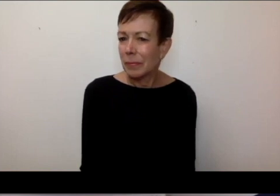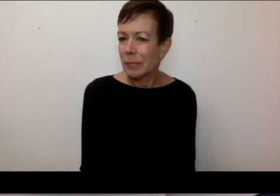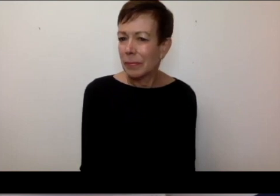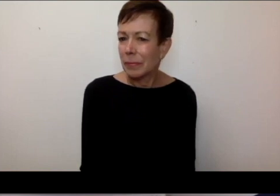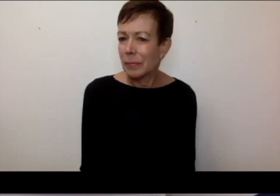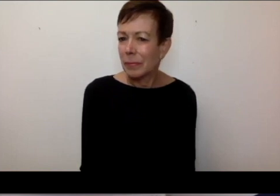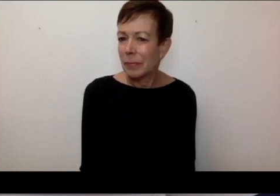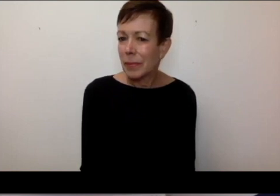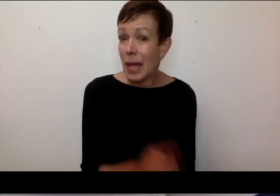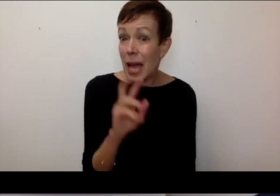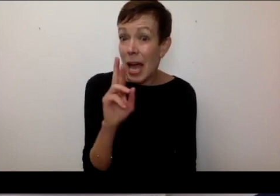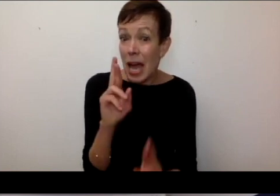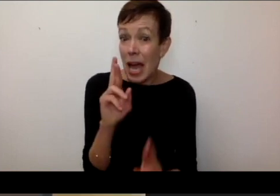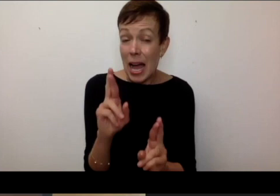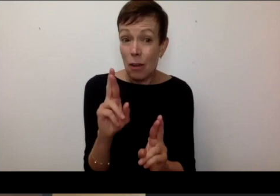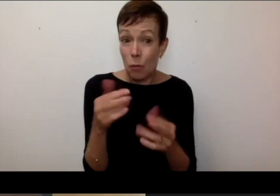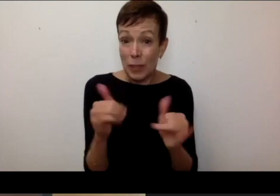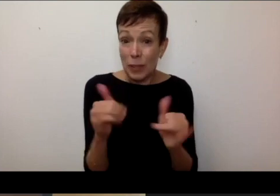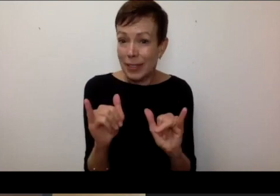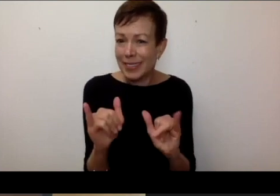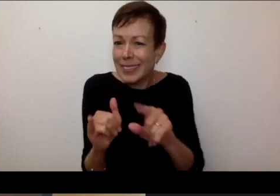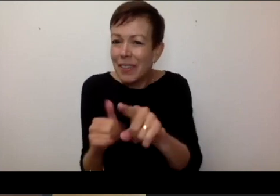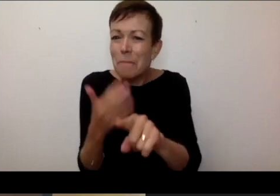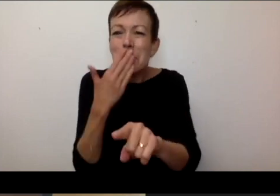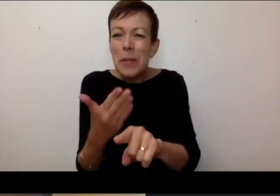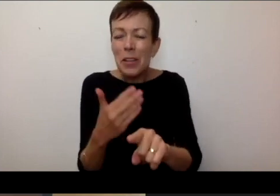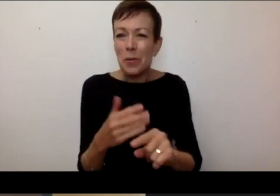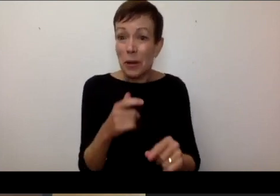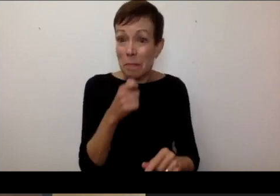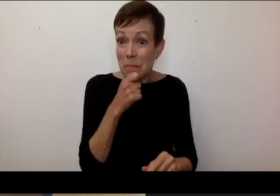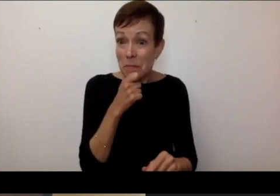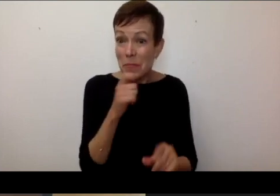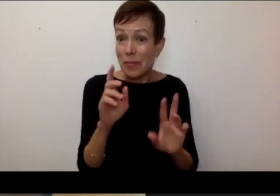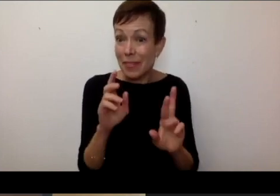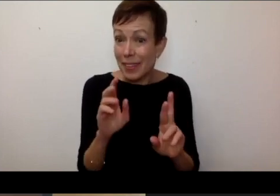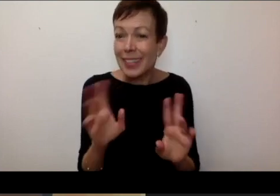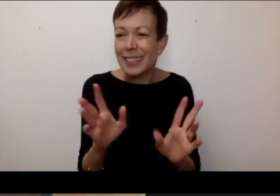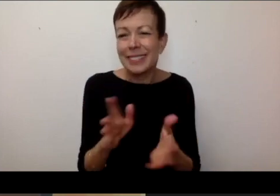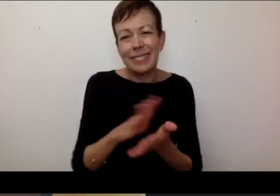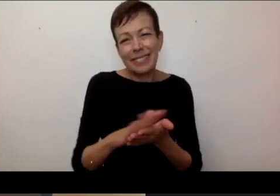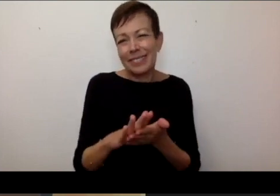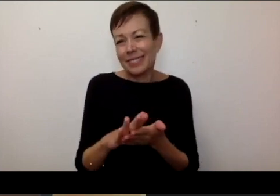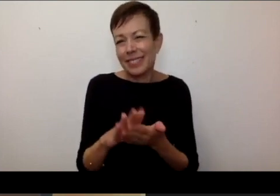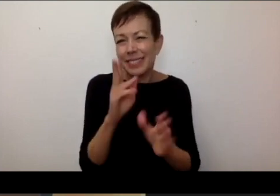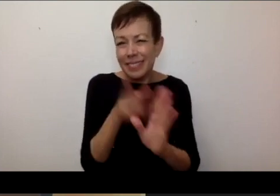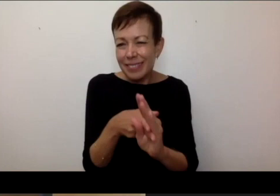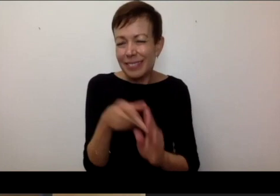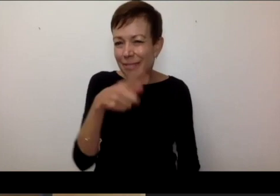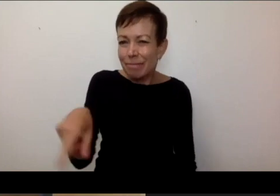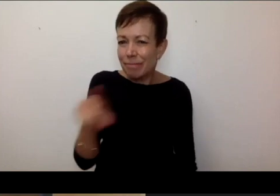i hope we still have thank you matt i think i was muted do you have me hi nice to be here and um i know we're running a little late so